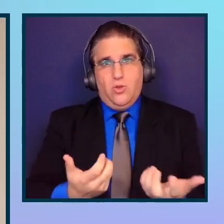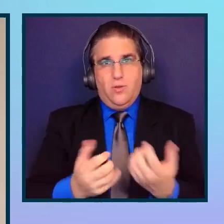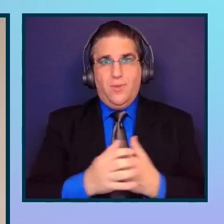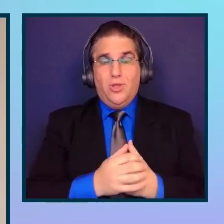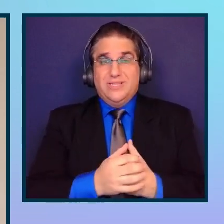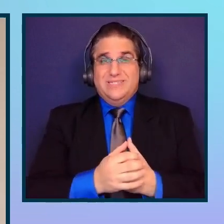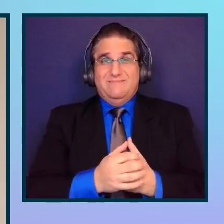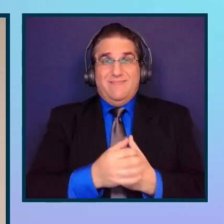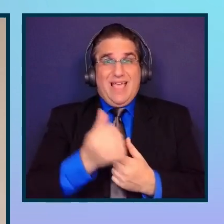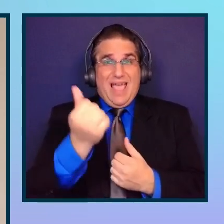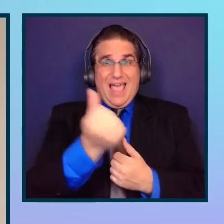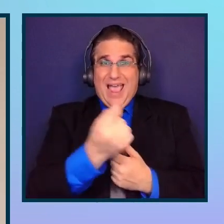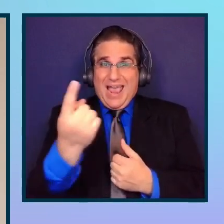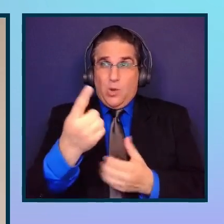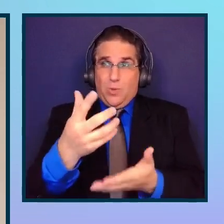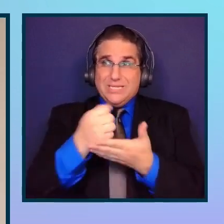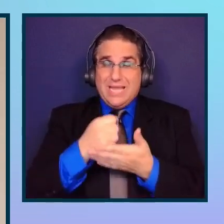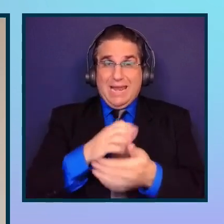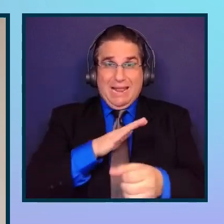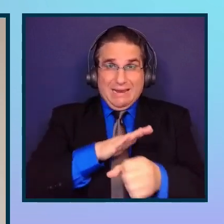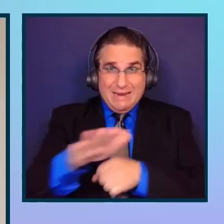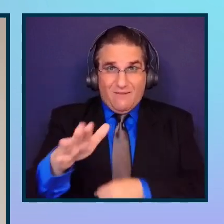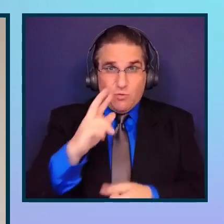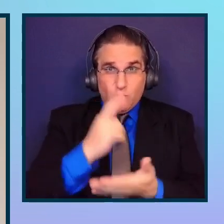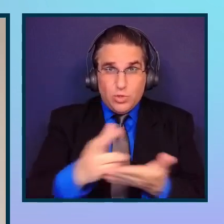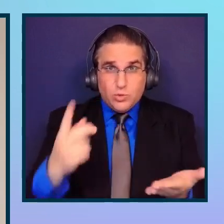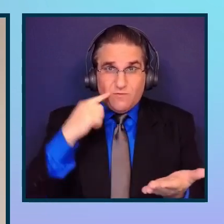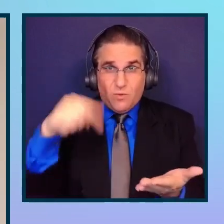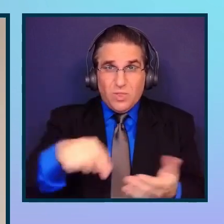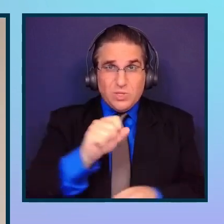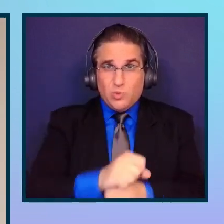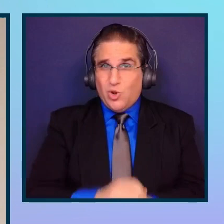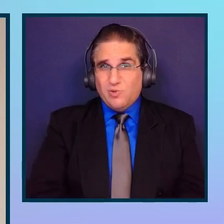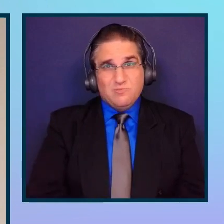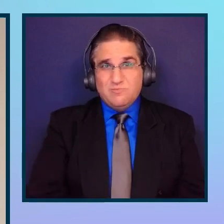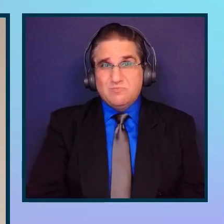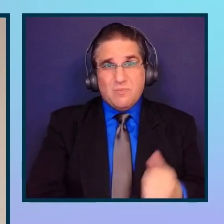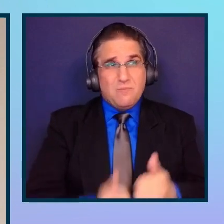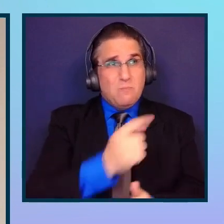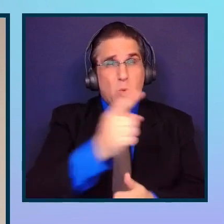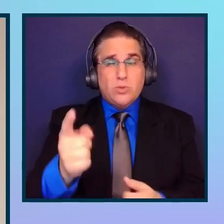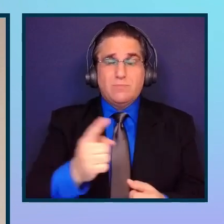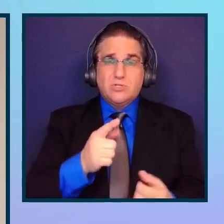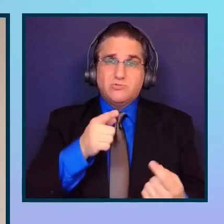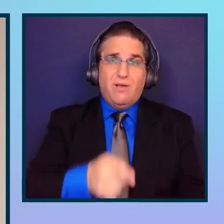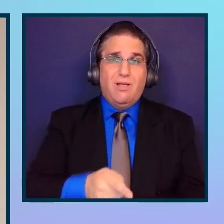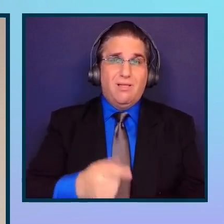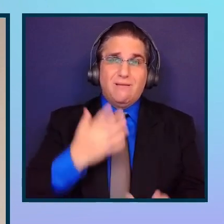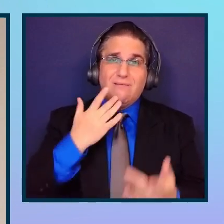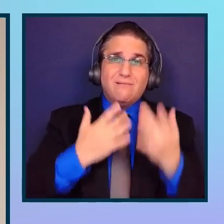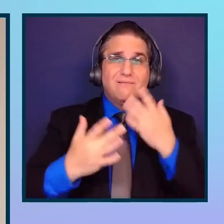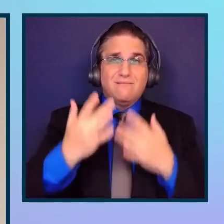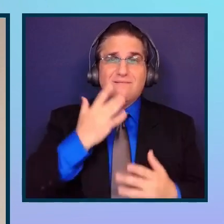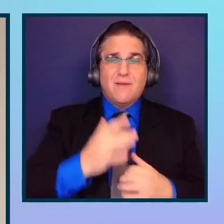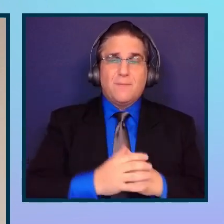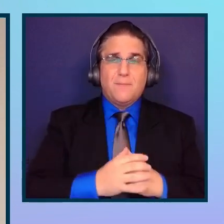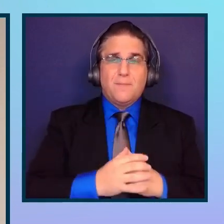anybody is getting the resources that we need to do this work. You know, when, and I don't wanna sort of call out companies,